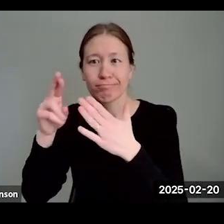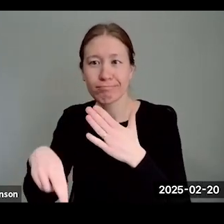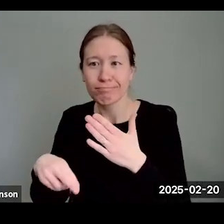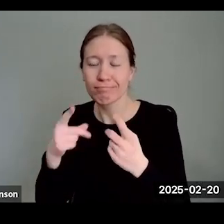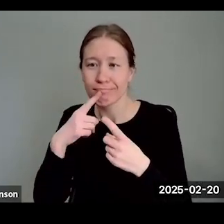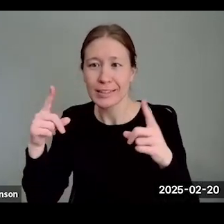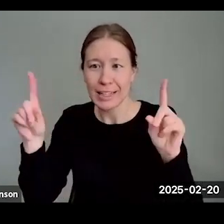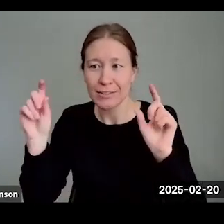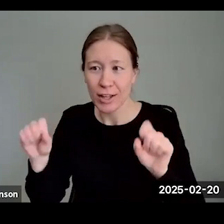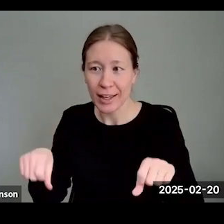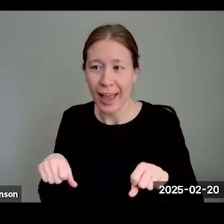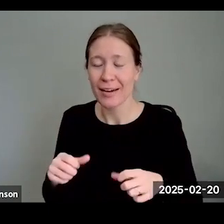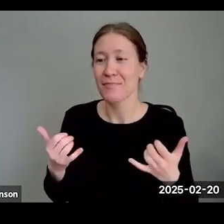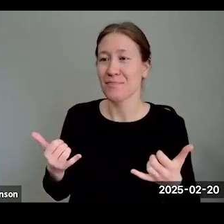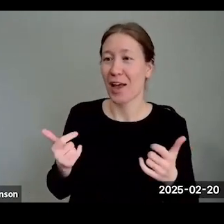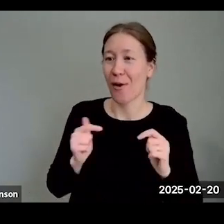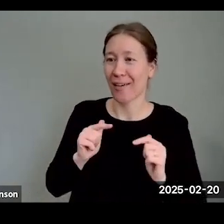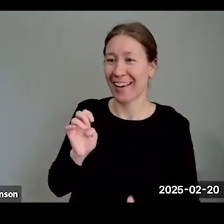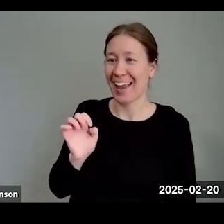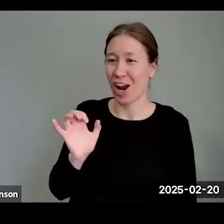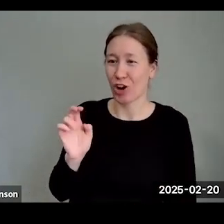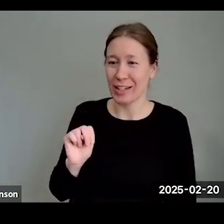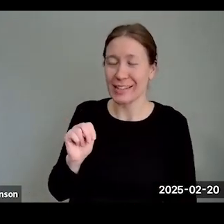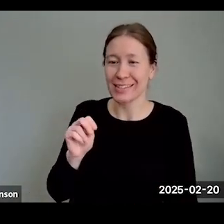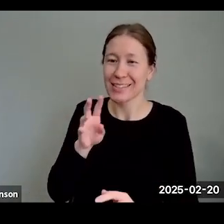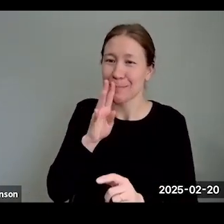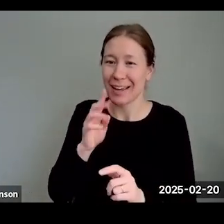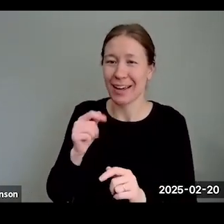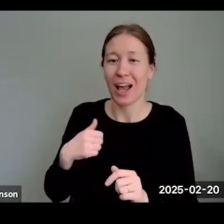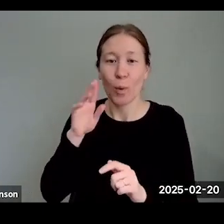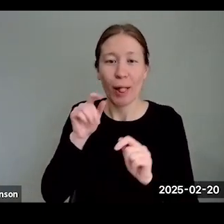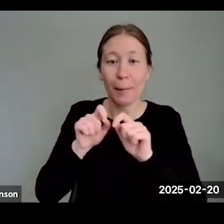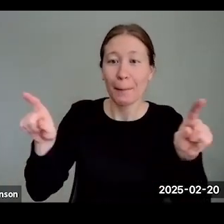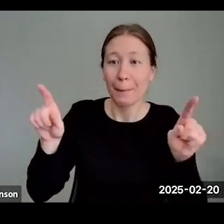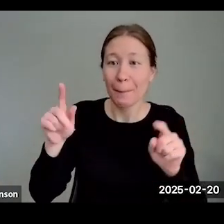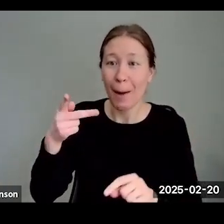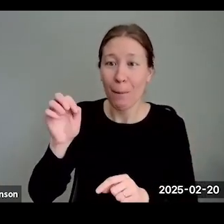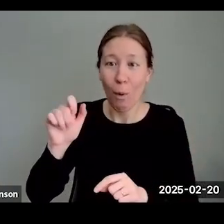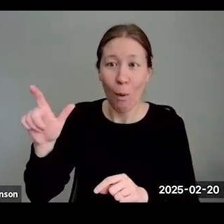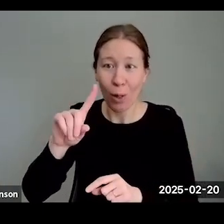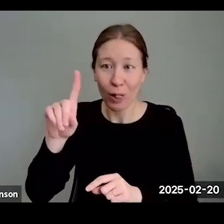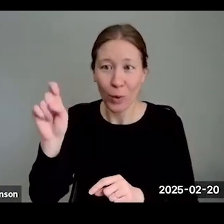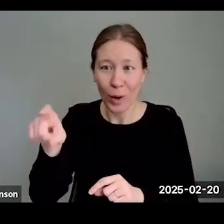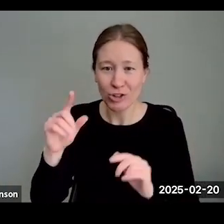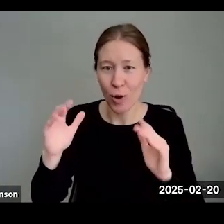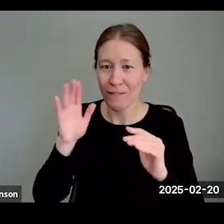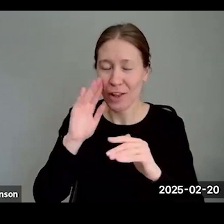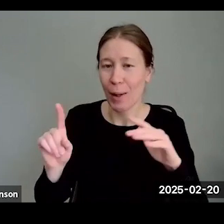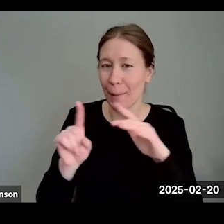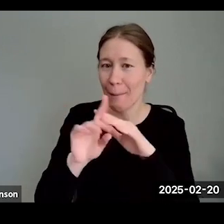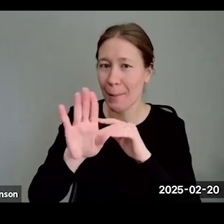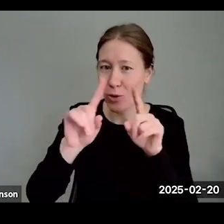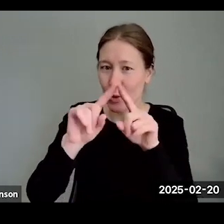This is Erin speaking. So now we're gonna launch a poll, which hopefully is popping up on your screens, now.